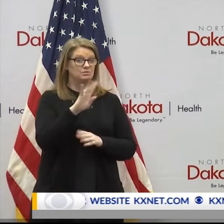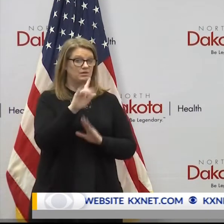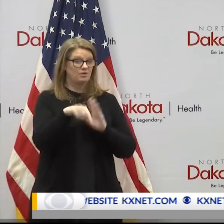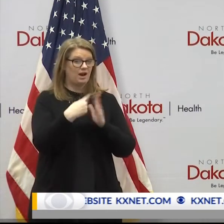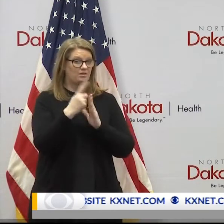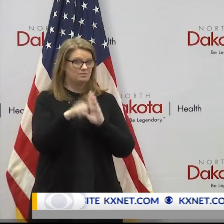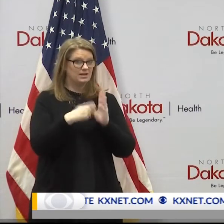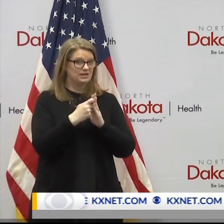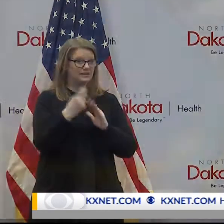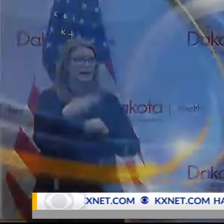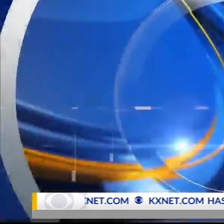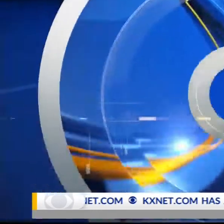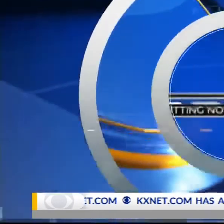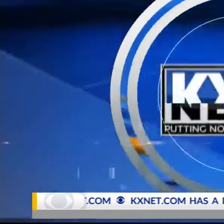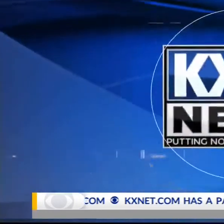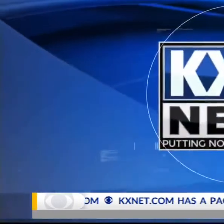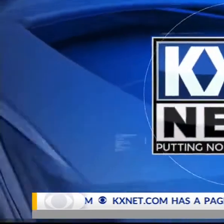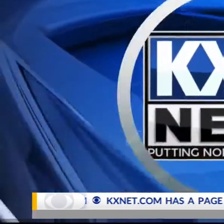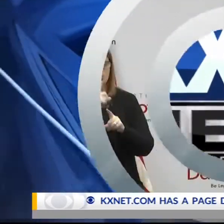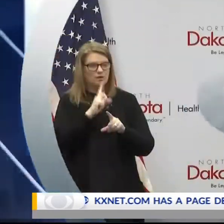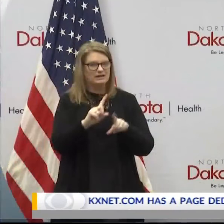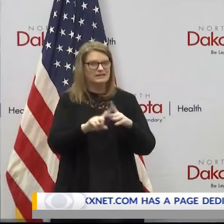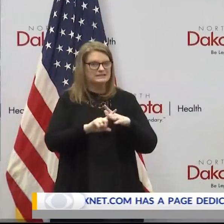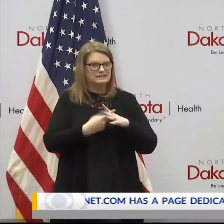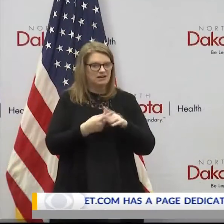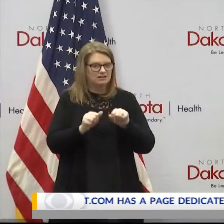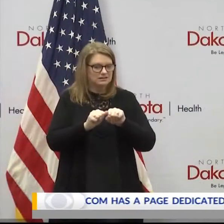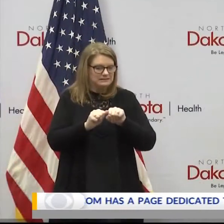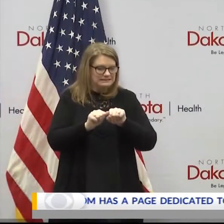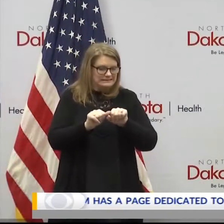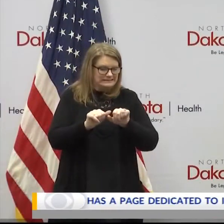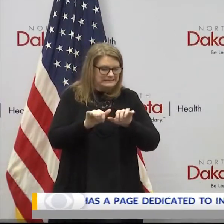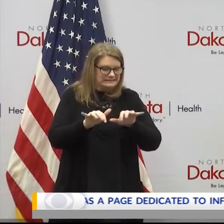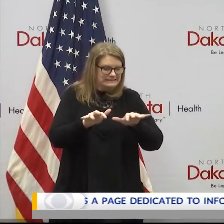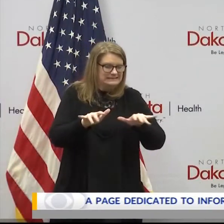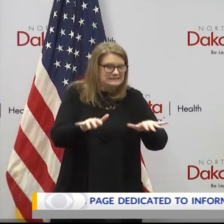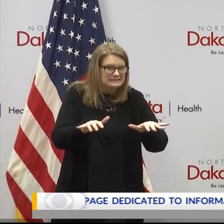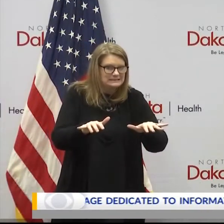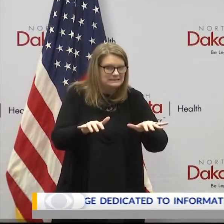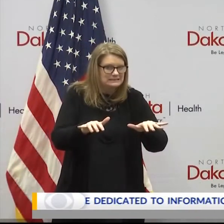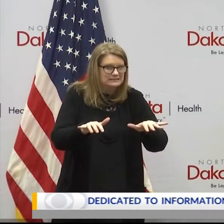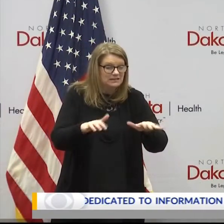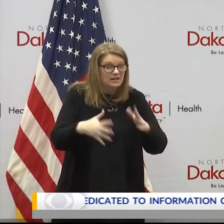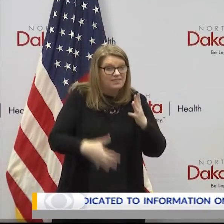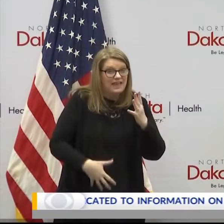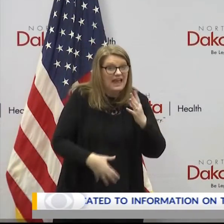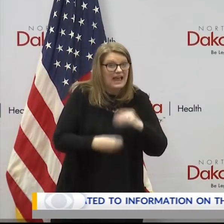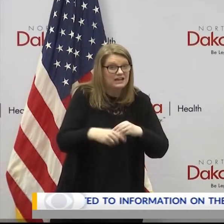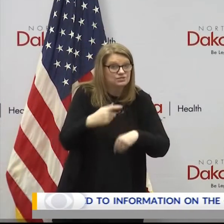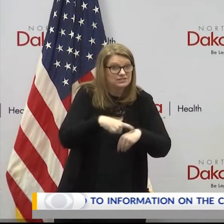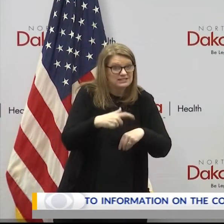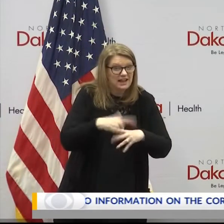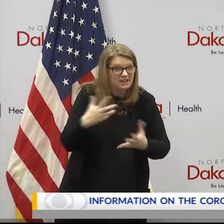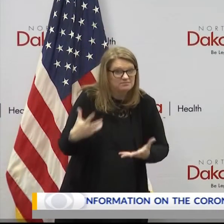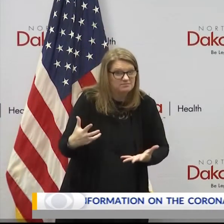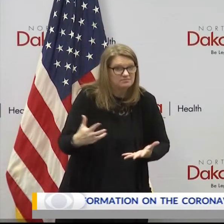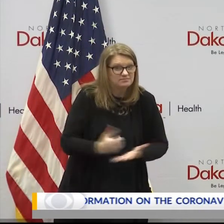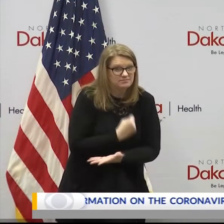EXECUTIVE ORDERS AND OTHER RECOMMENDATIONS. (GOVERNOR BURGUM): "WILL WE TAKE ADVANTAGE OF THE EXTRA TIME WE